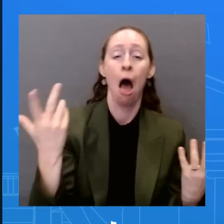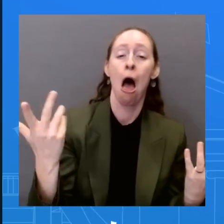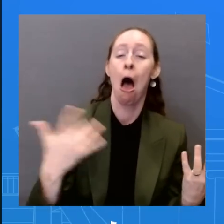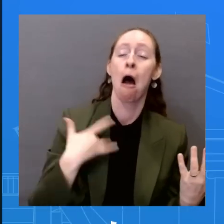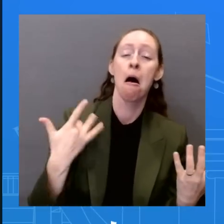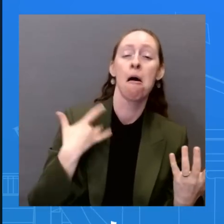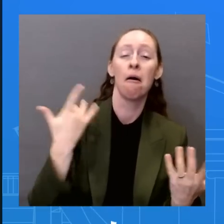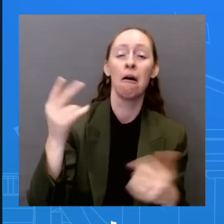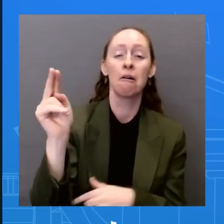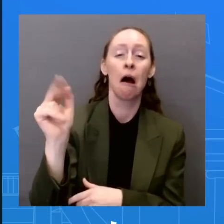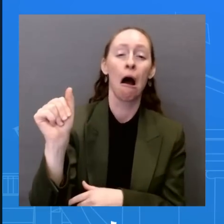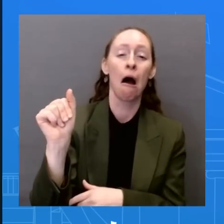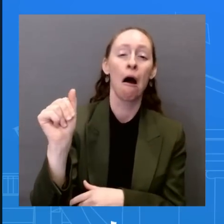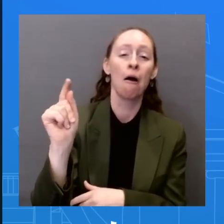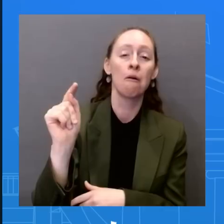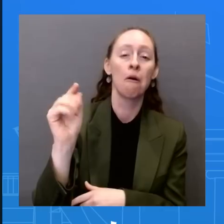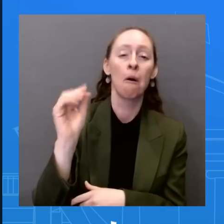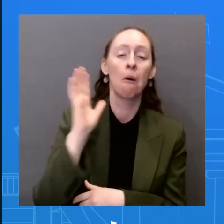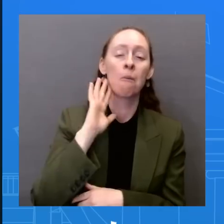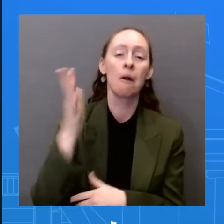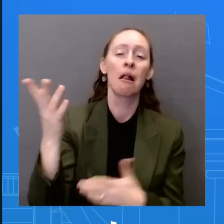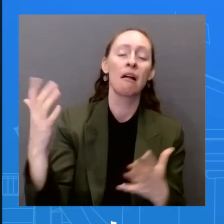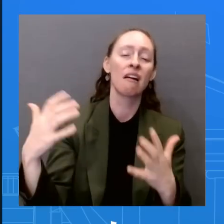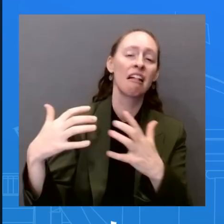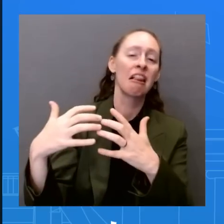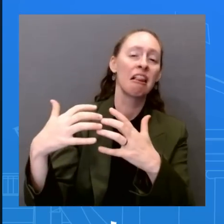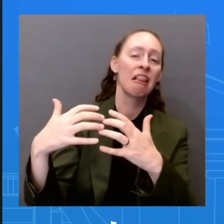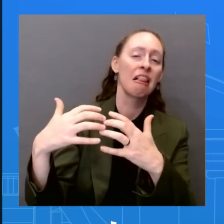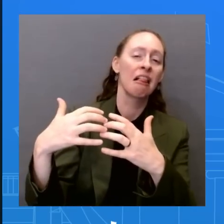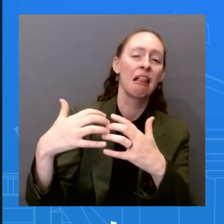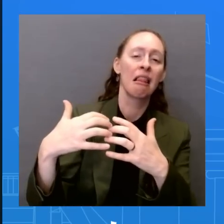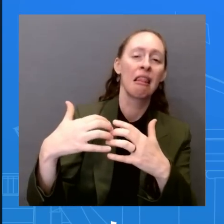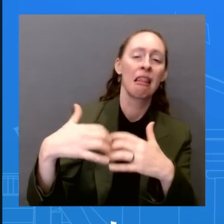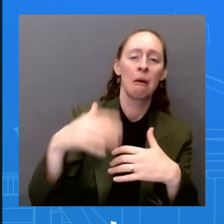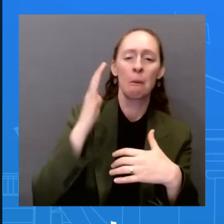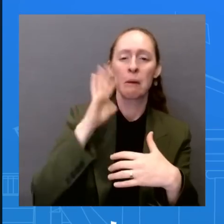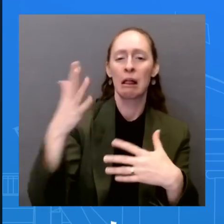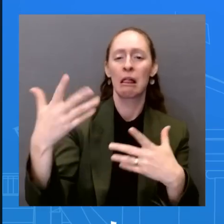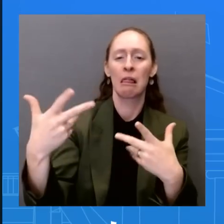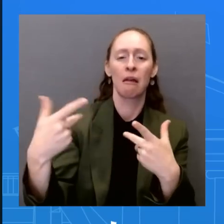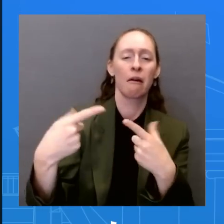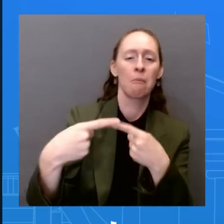And that is what we have seen for the past several months. And -- and, as you know,